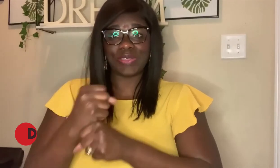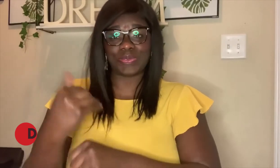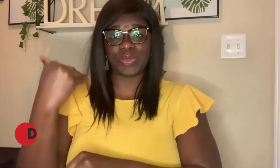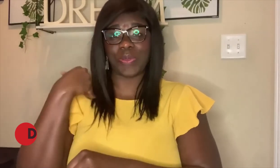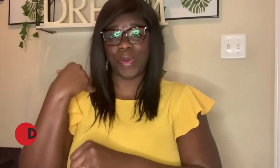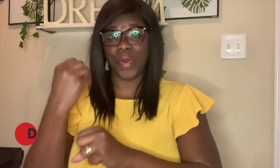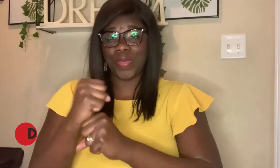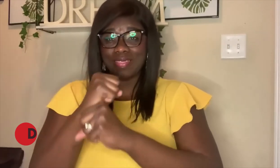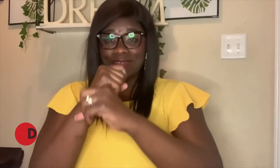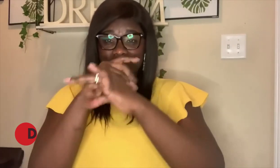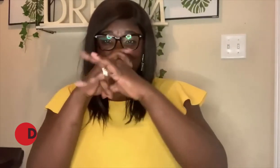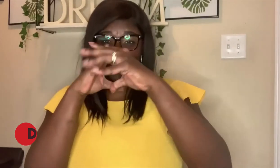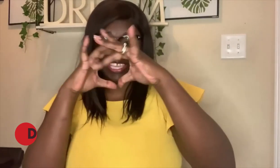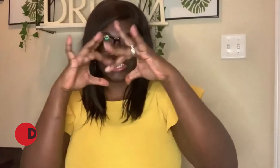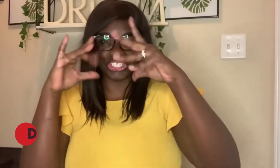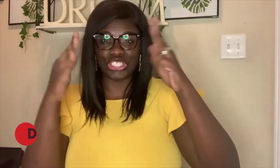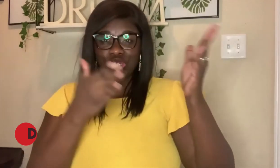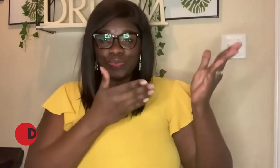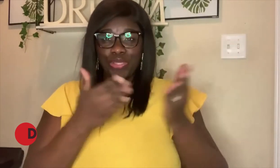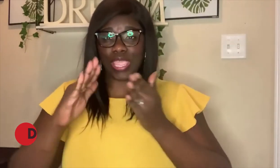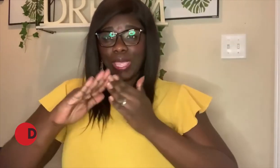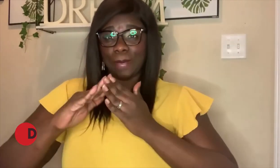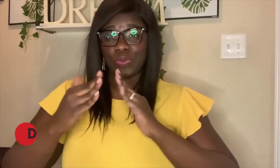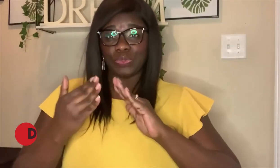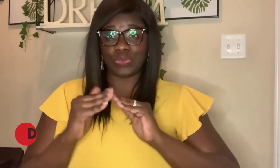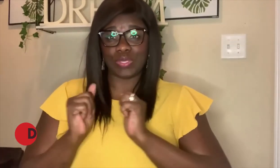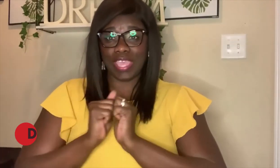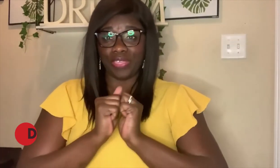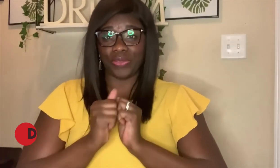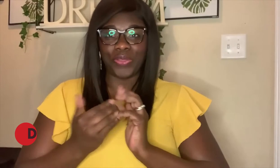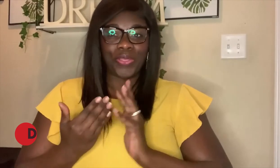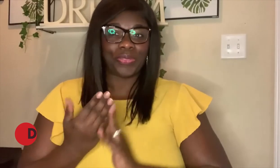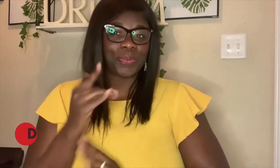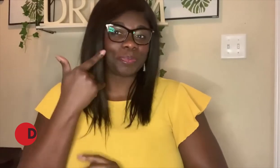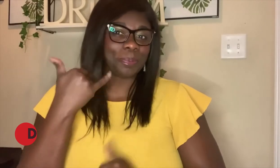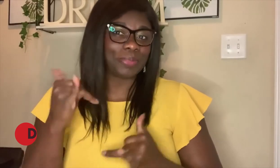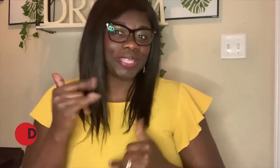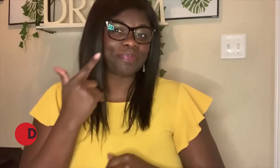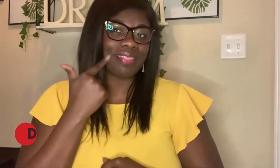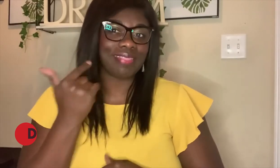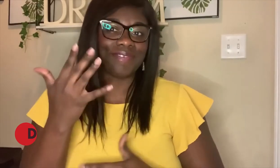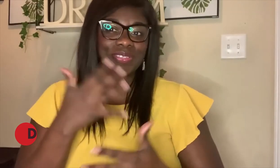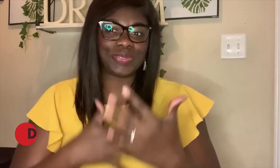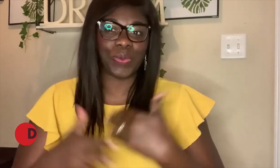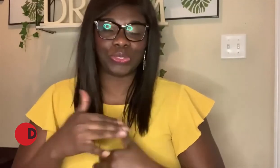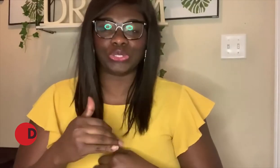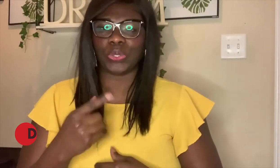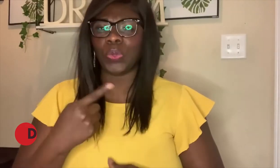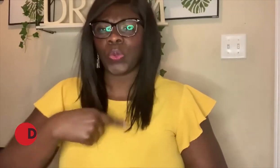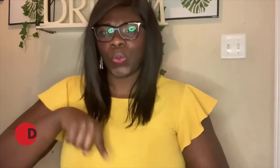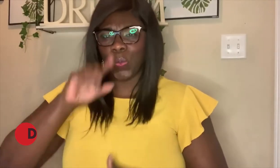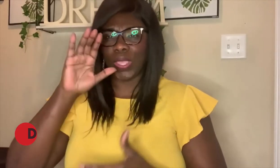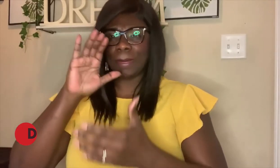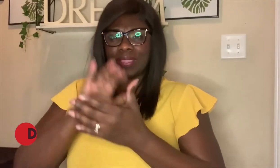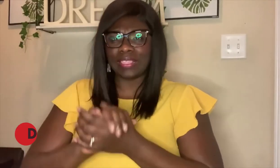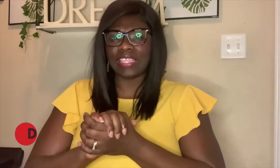community together through play, laughter and social. We believe with social events,